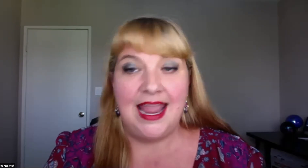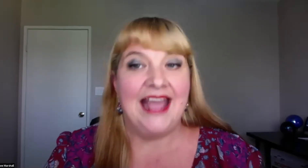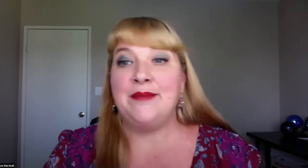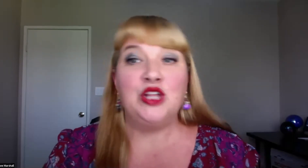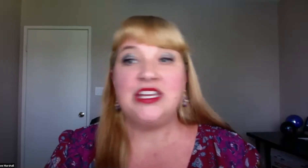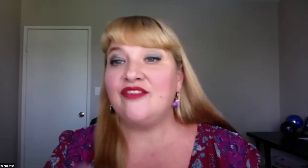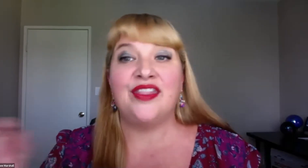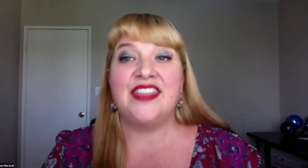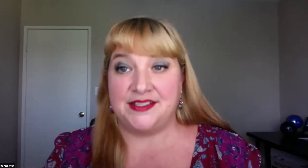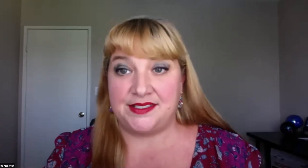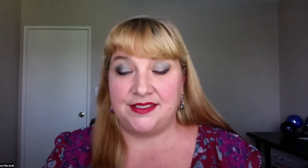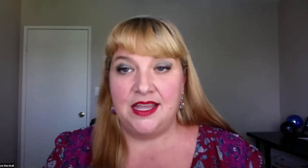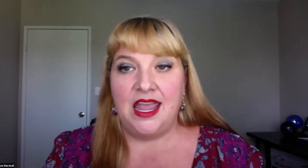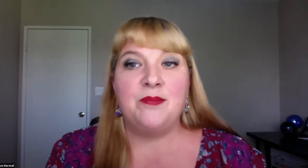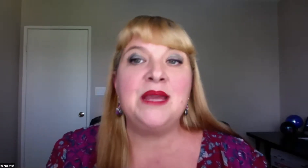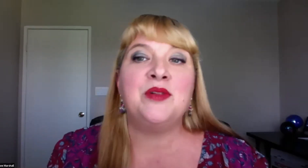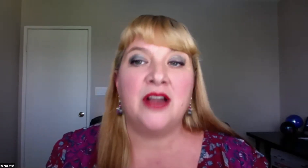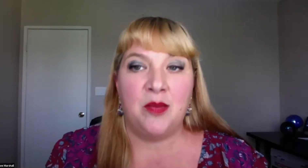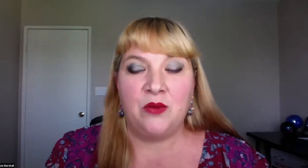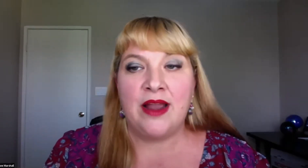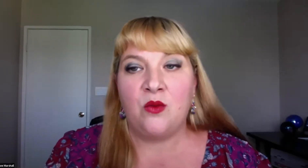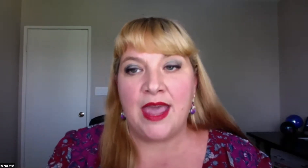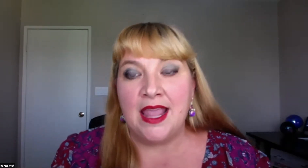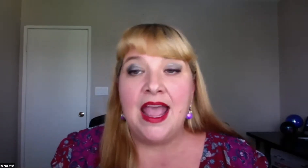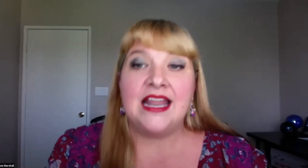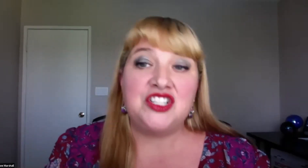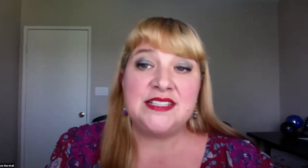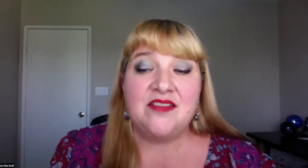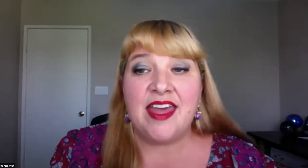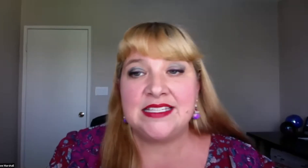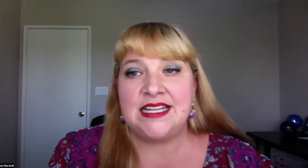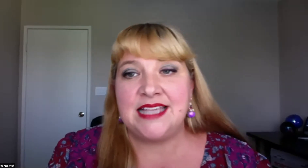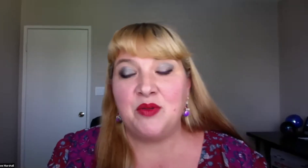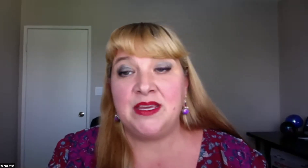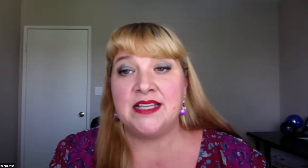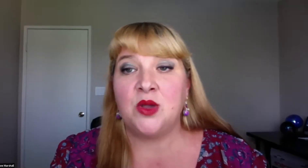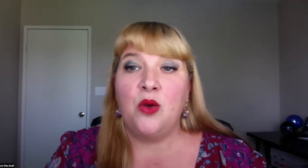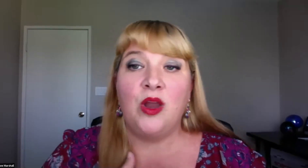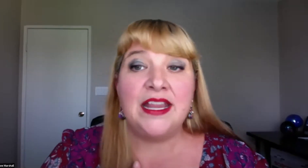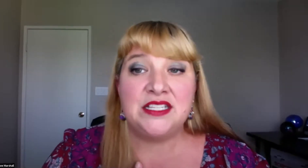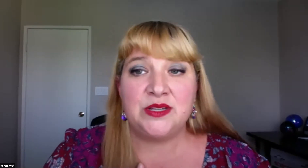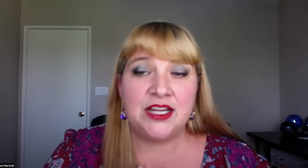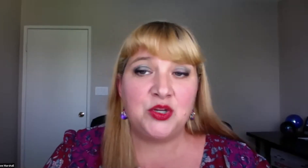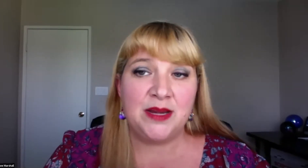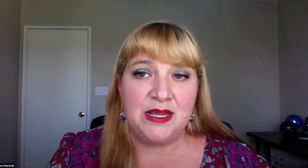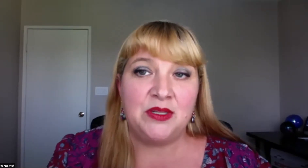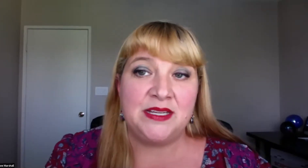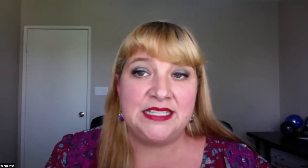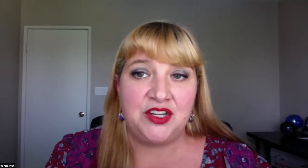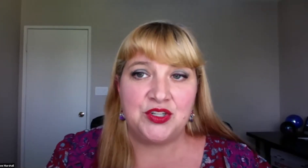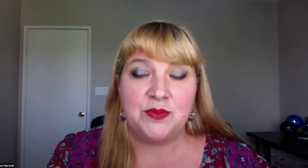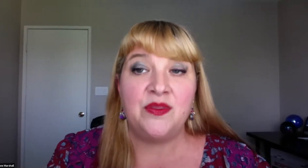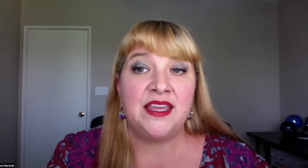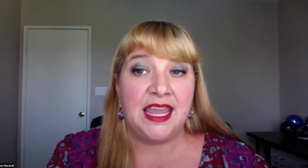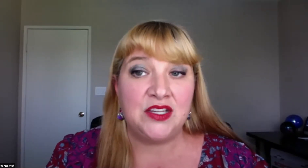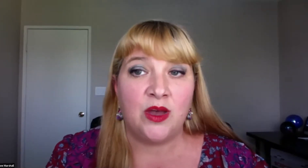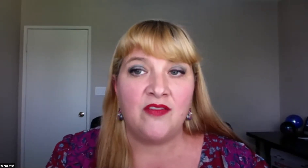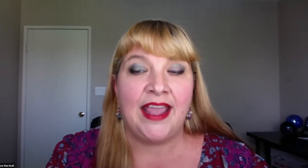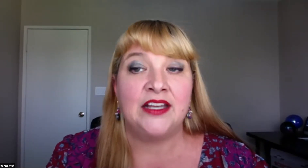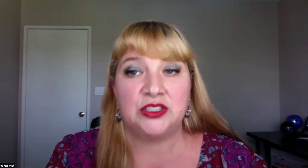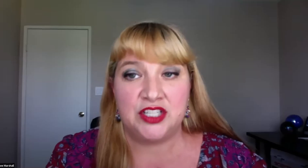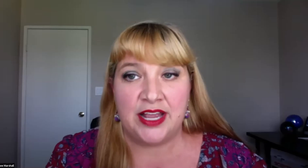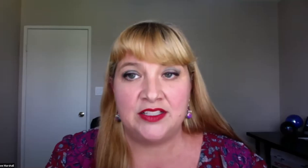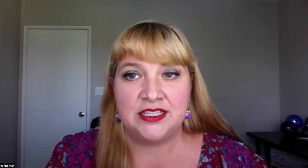Renee Marshall: And I'm looking for this and people are helping right away and I just give that as an example because what I do is I train people to be teachers, both in K 12 and an early childhood.